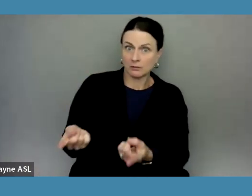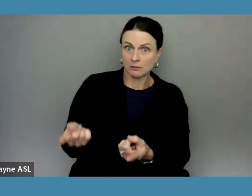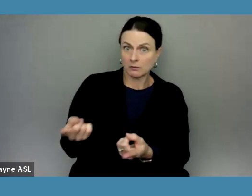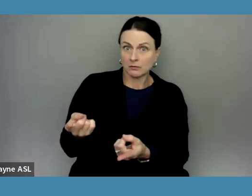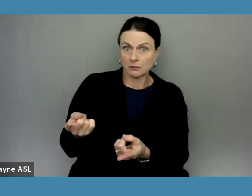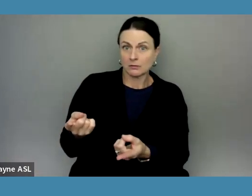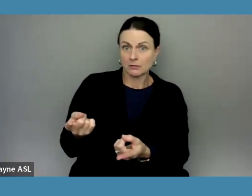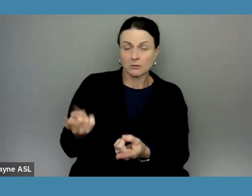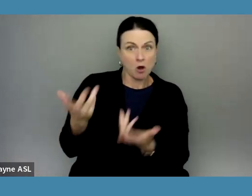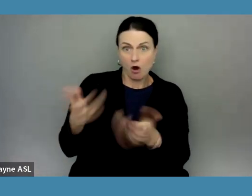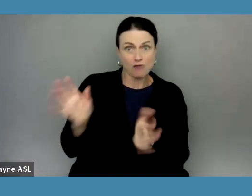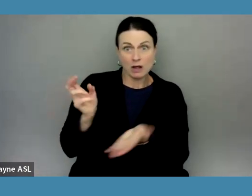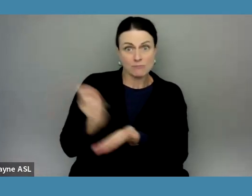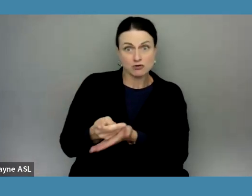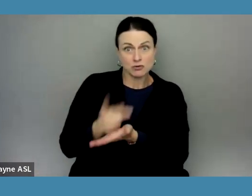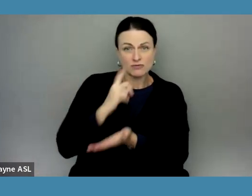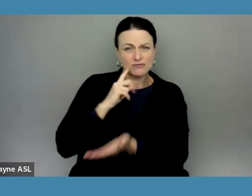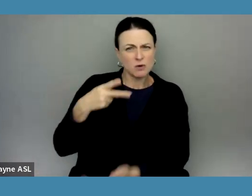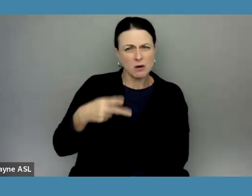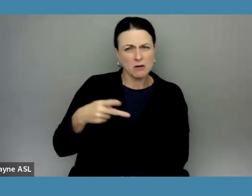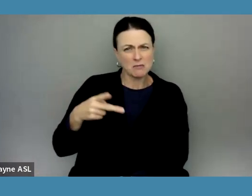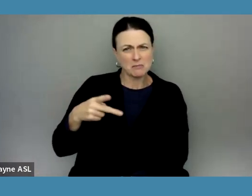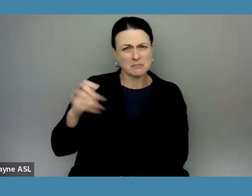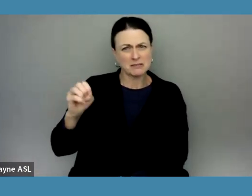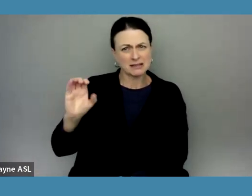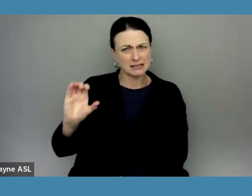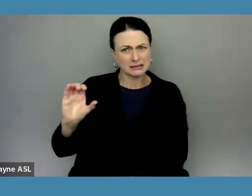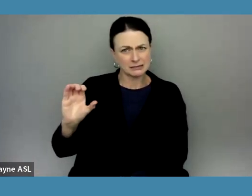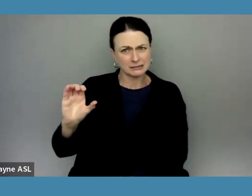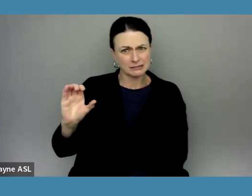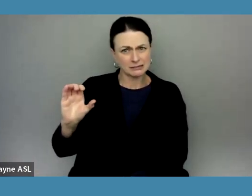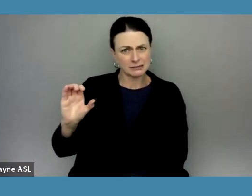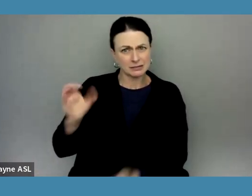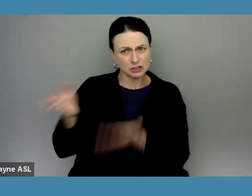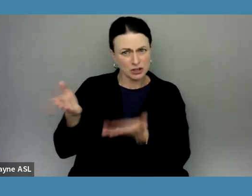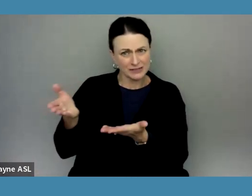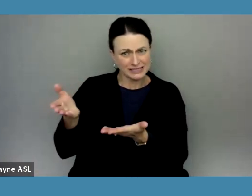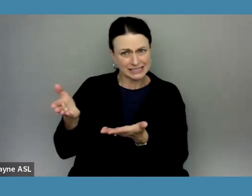approved for the PPEC services and now they are denying it